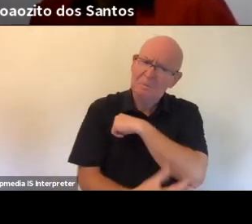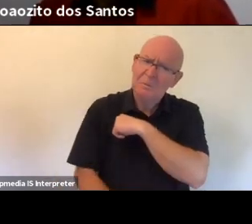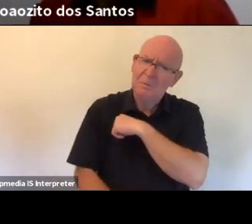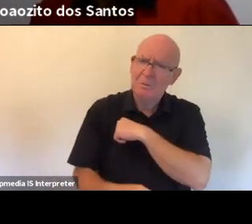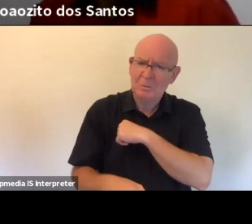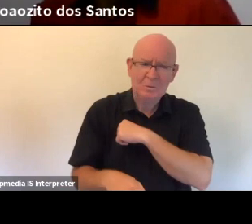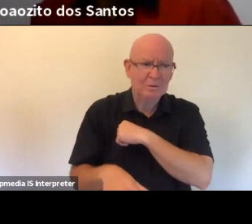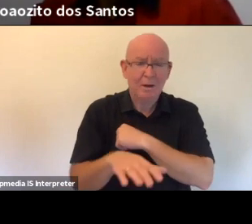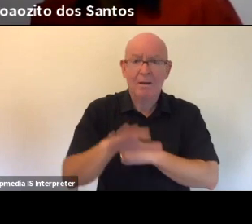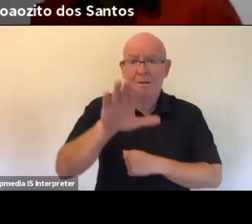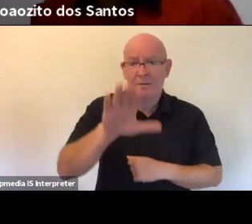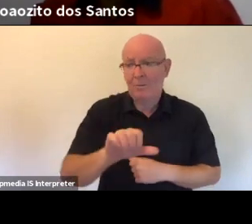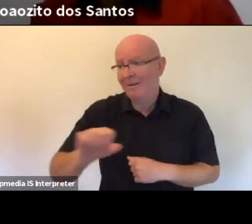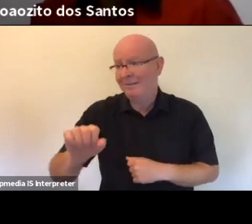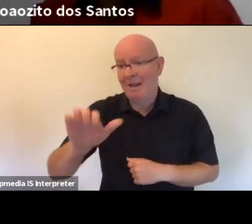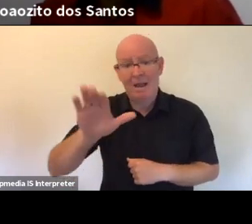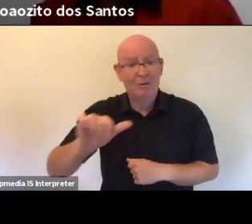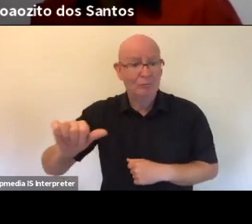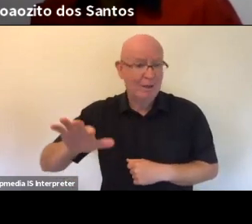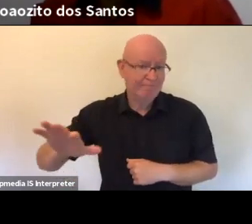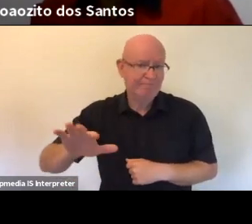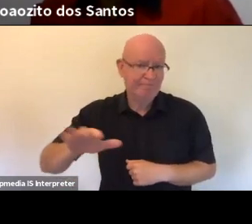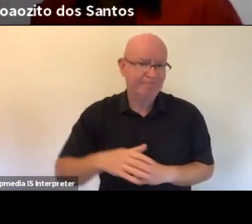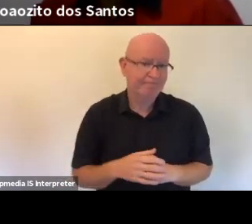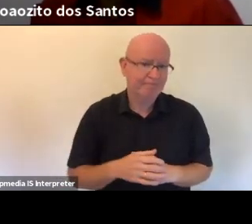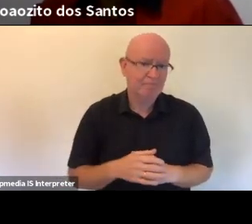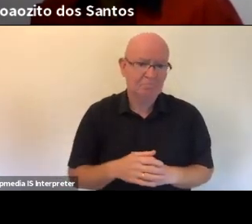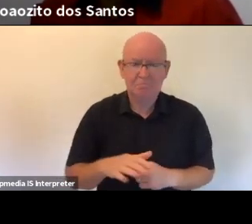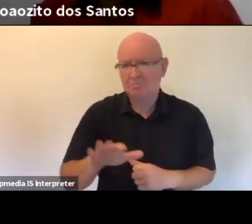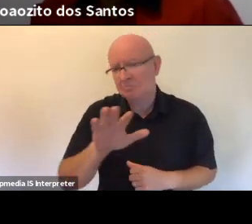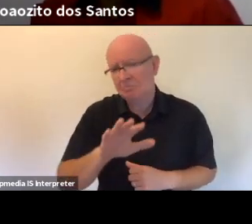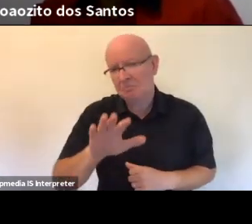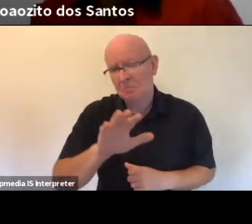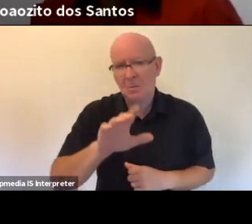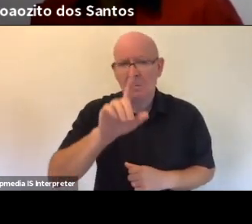people with disabilities and their families still more likely to be poor